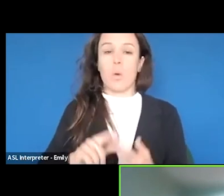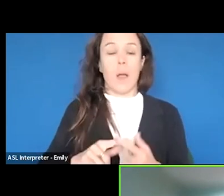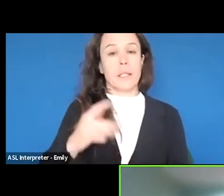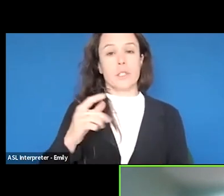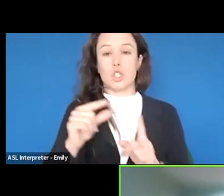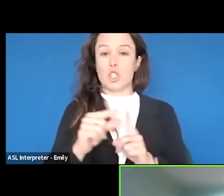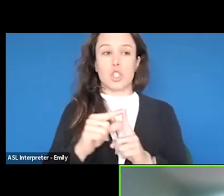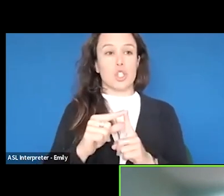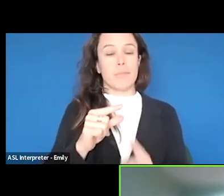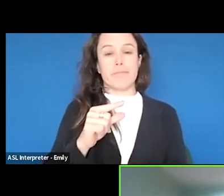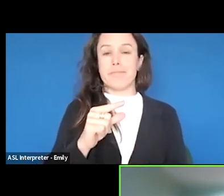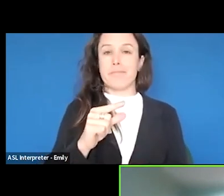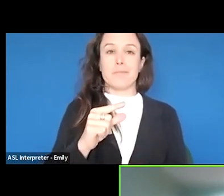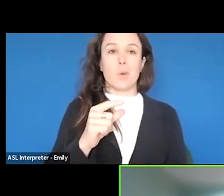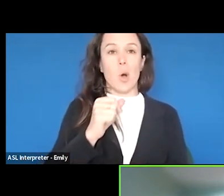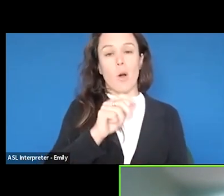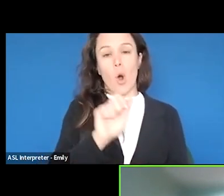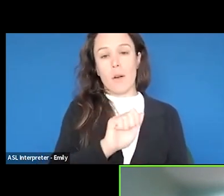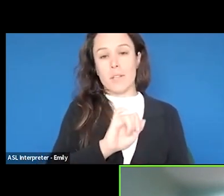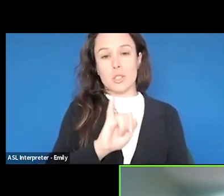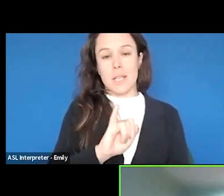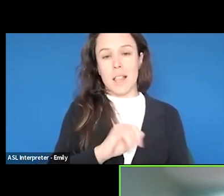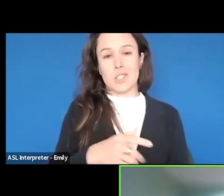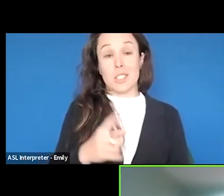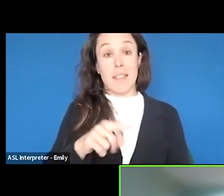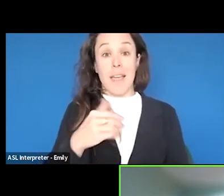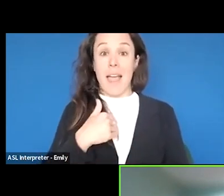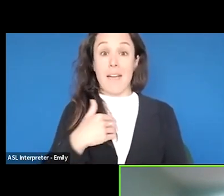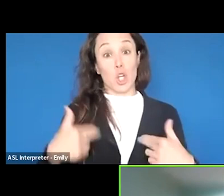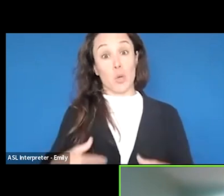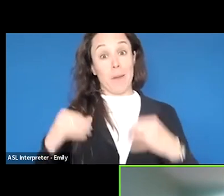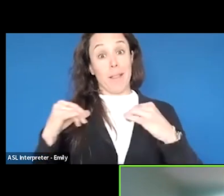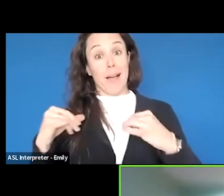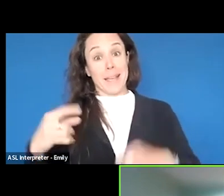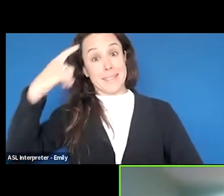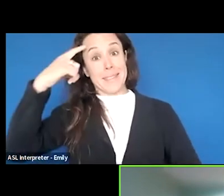I don't believe these tools possess a human-like intelligence nor do they need